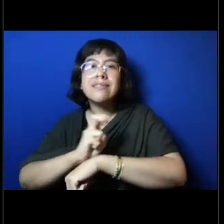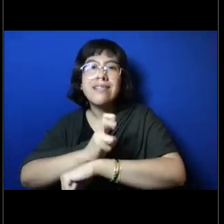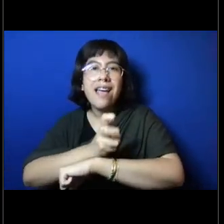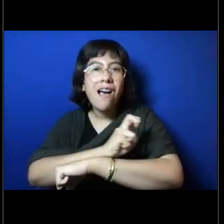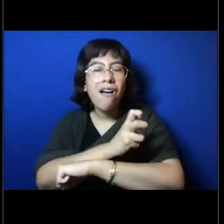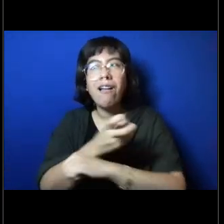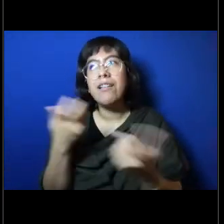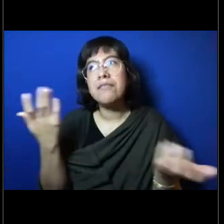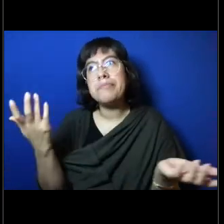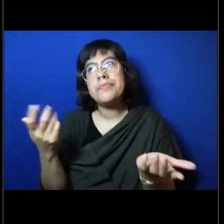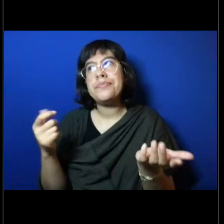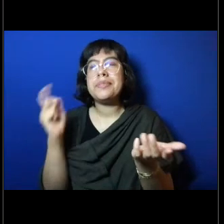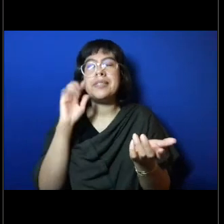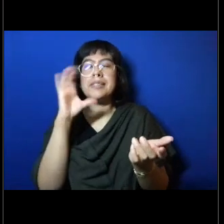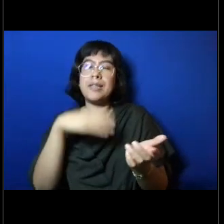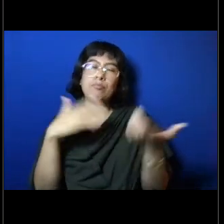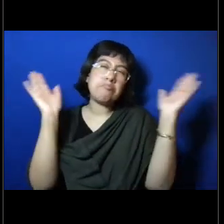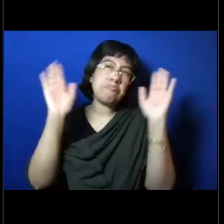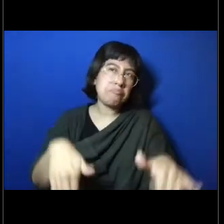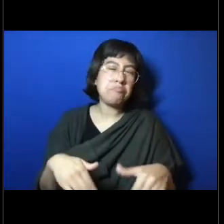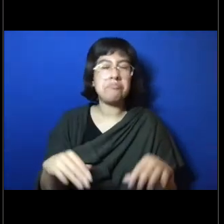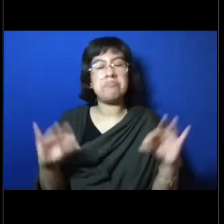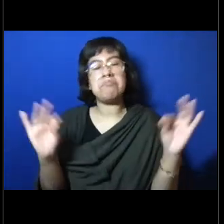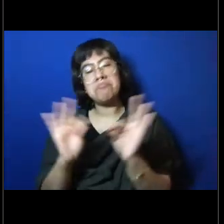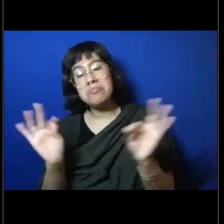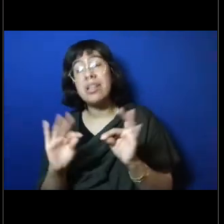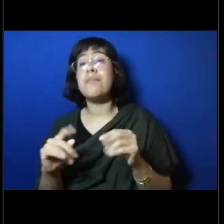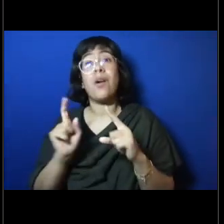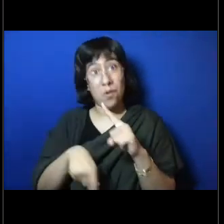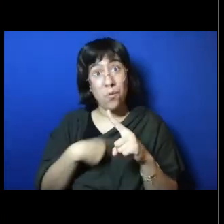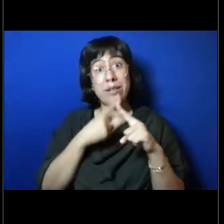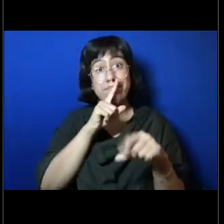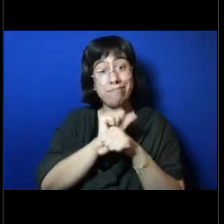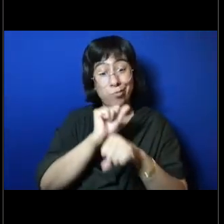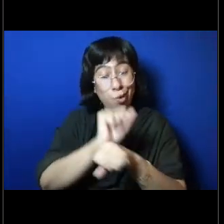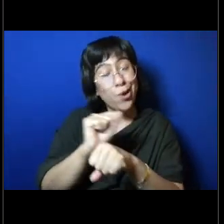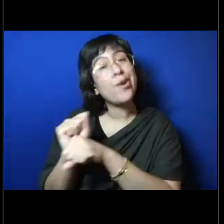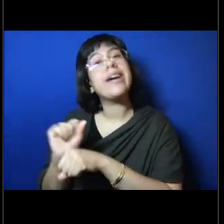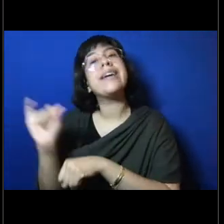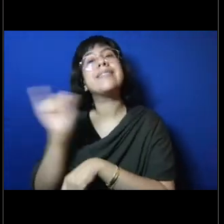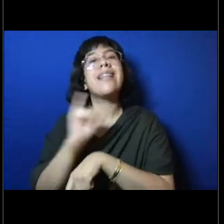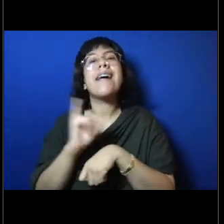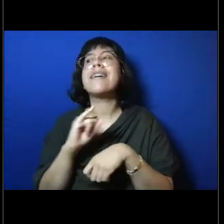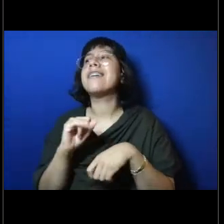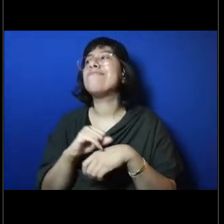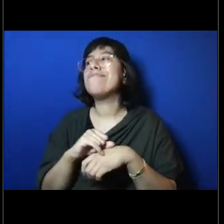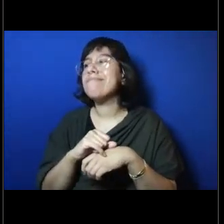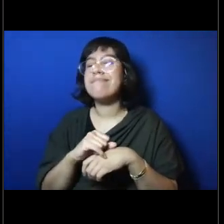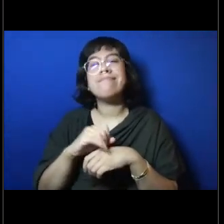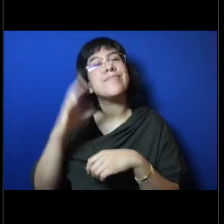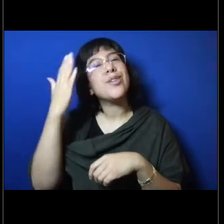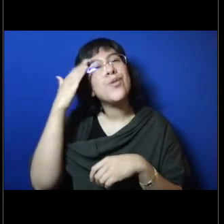but when we do work and we do survey for them it really is like doing an underwater Easter egg hunt. You know, you're just constantly trying to find